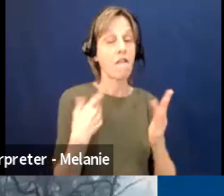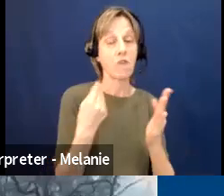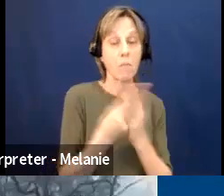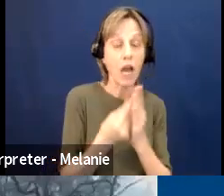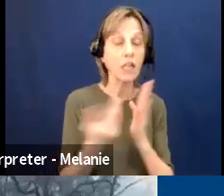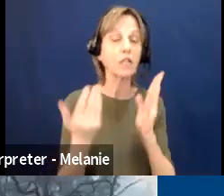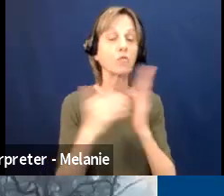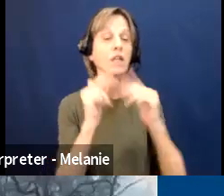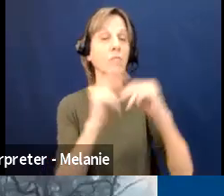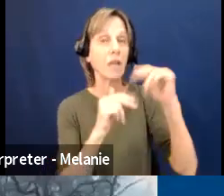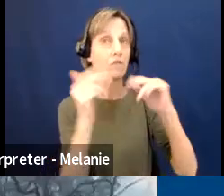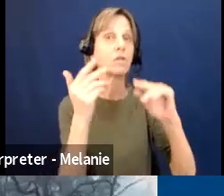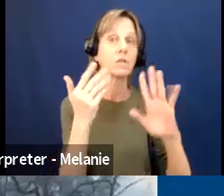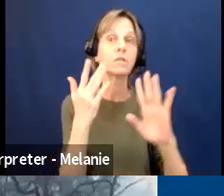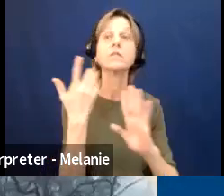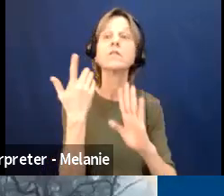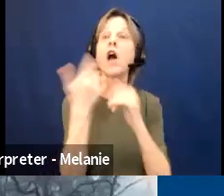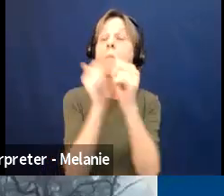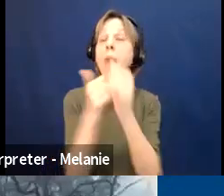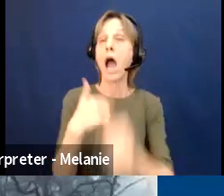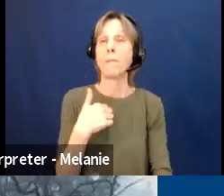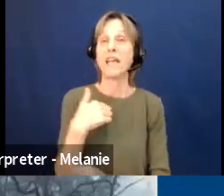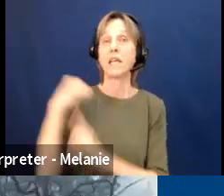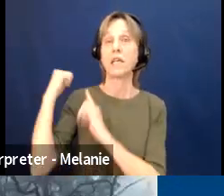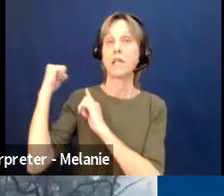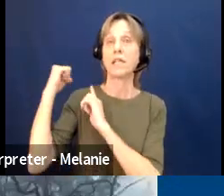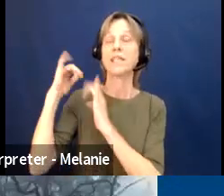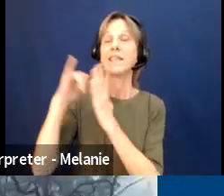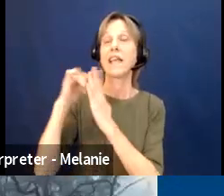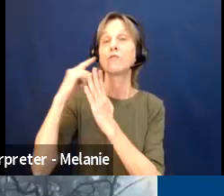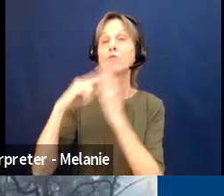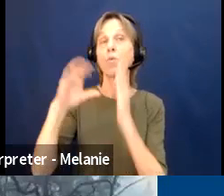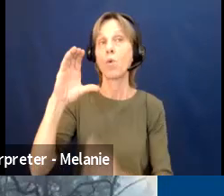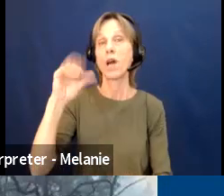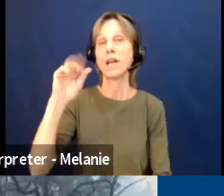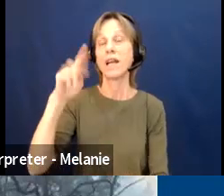behind me is what um part of the Cameron Peak Fire area looked like before the fire that happened to